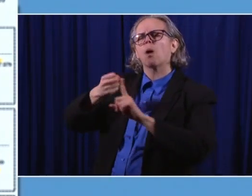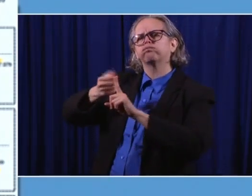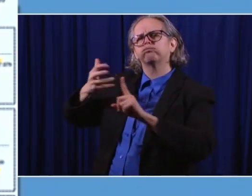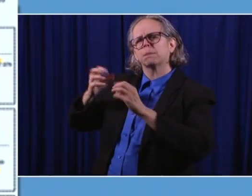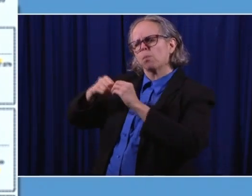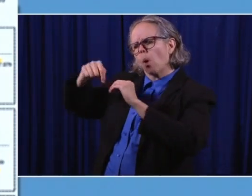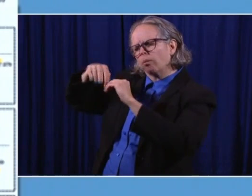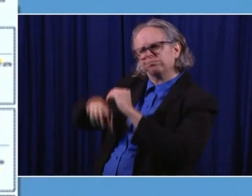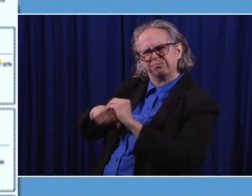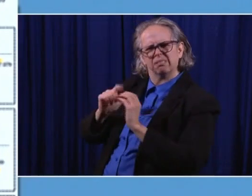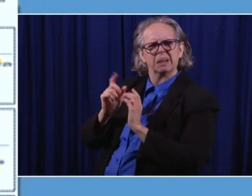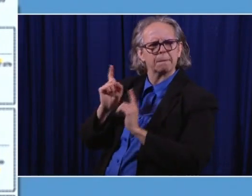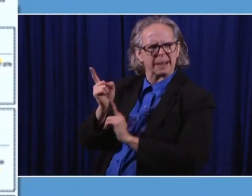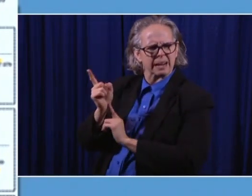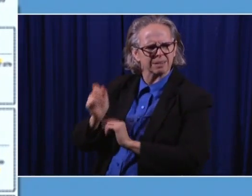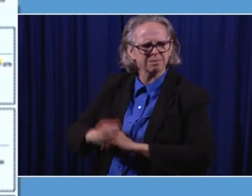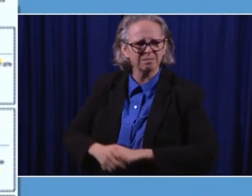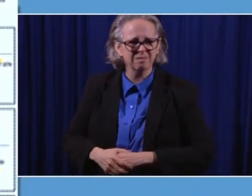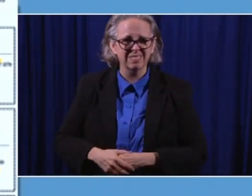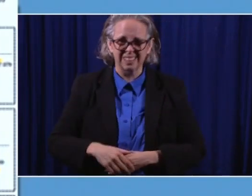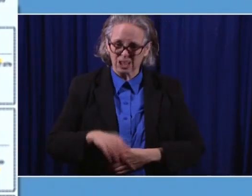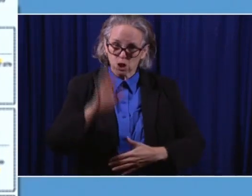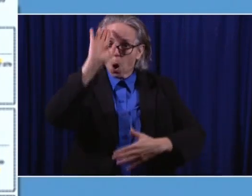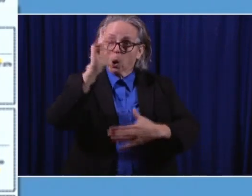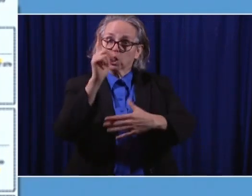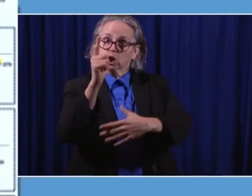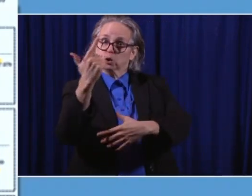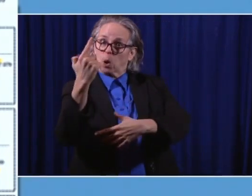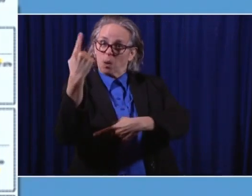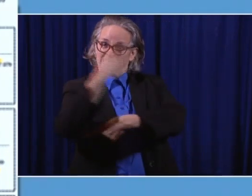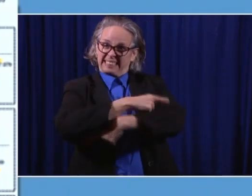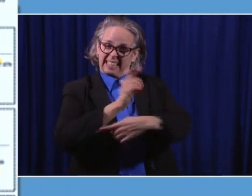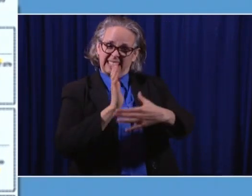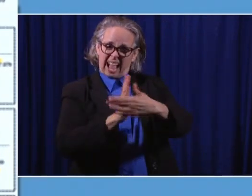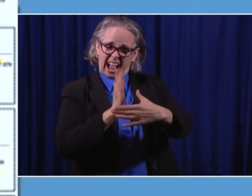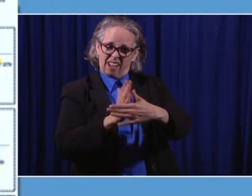HOSPITALIZATIONS ARE UP, WE WILL TALK ABOUT THOSE IN A MOMENT.